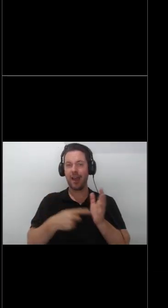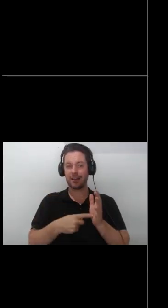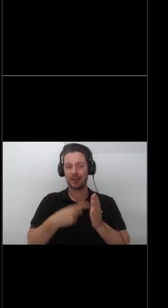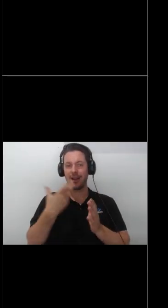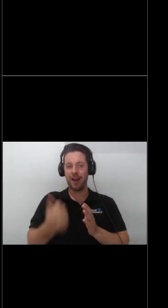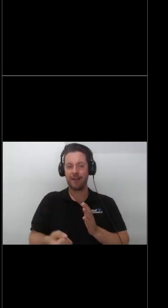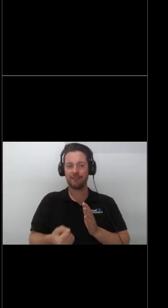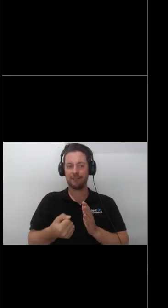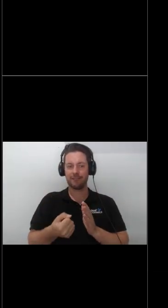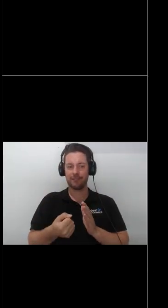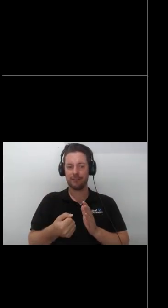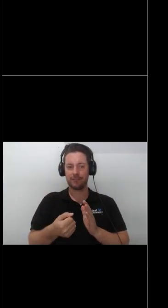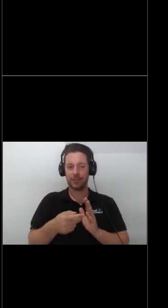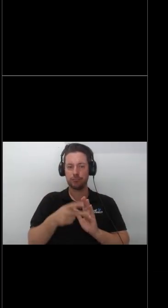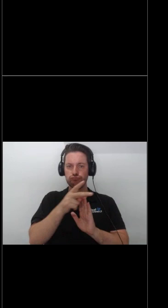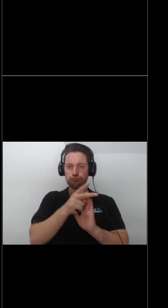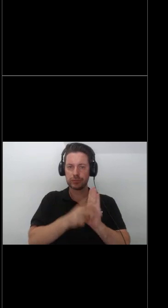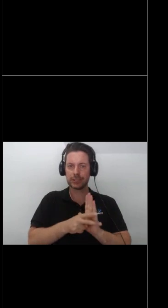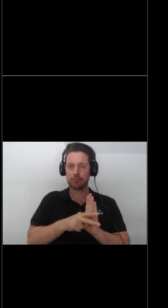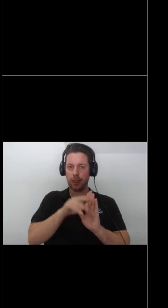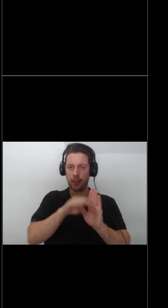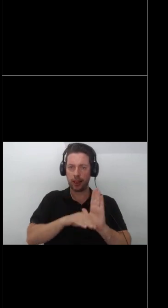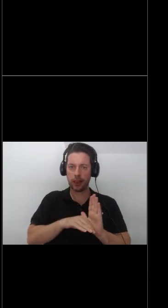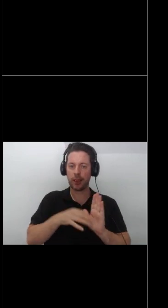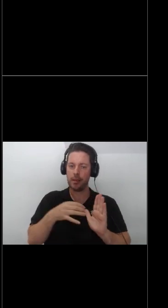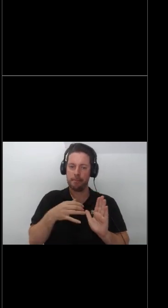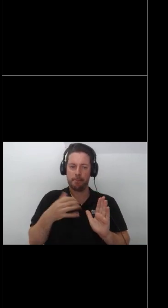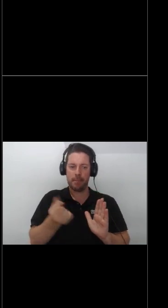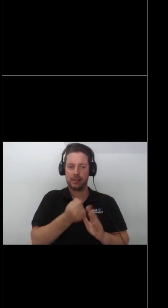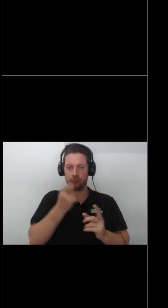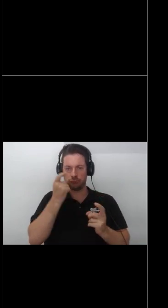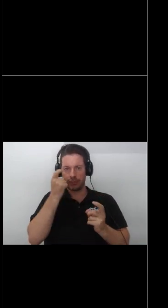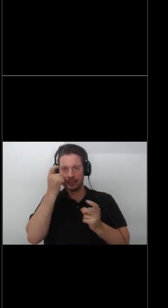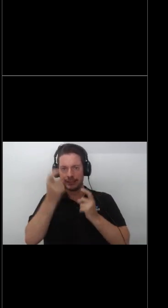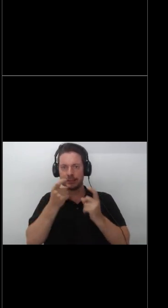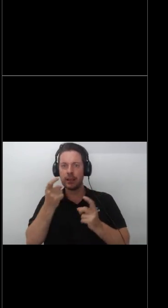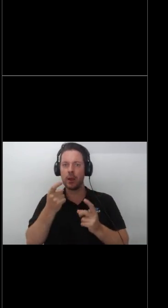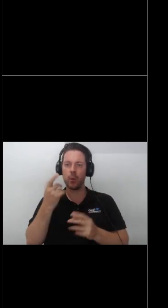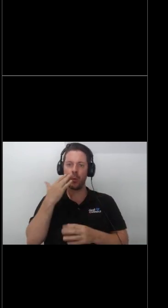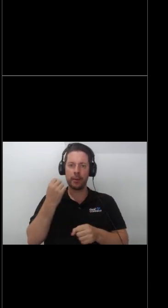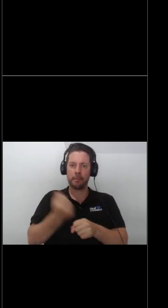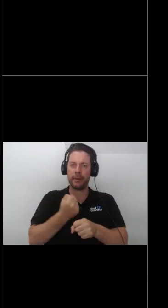that must be considered by the tribunal when making decisions.